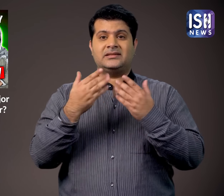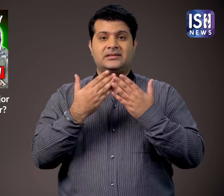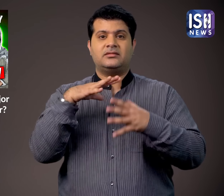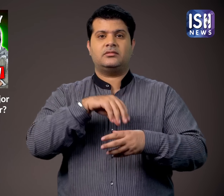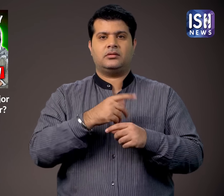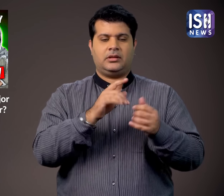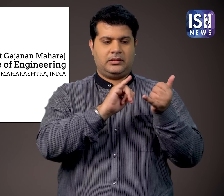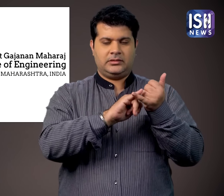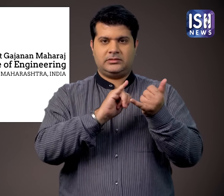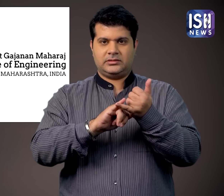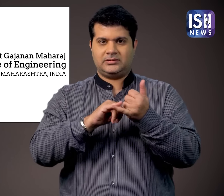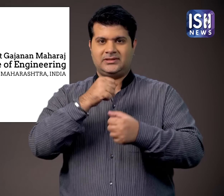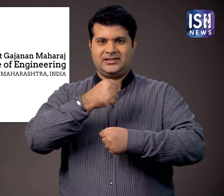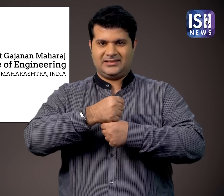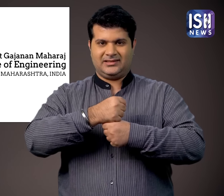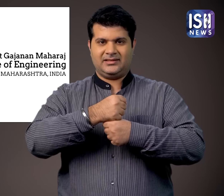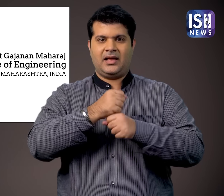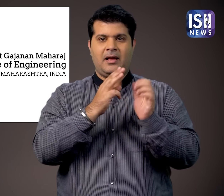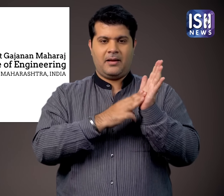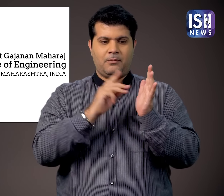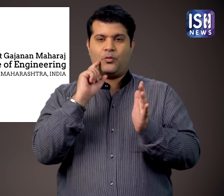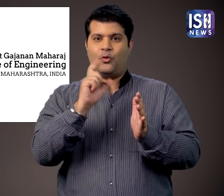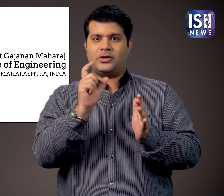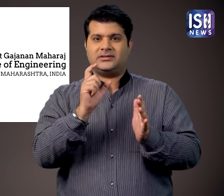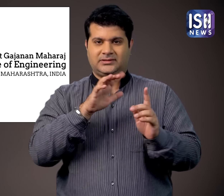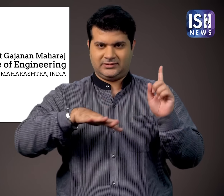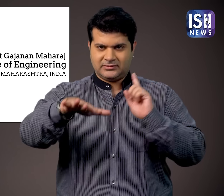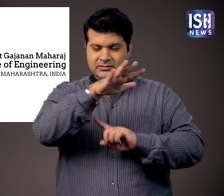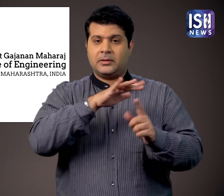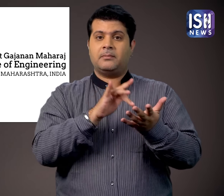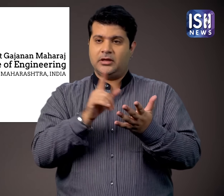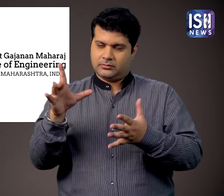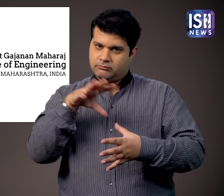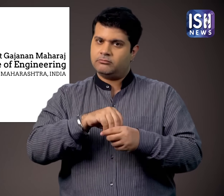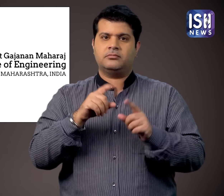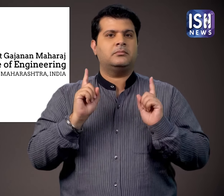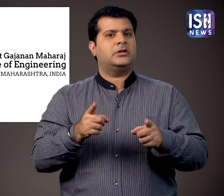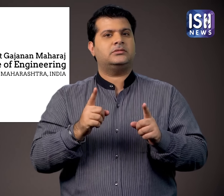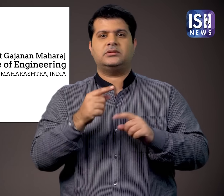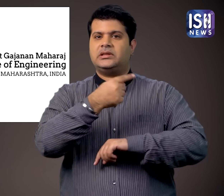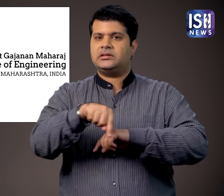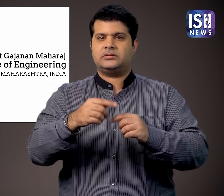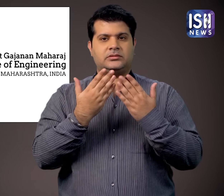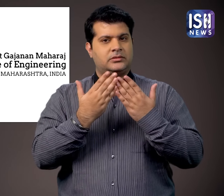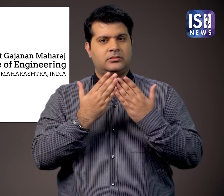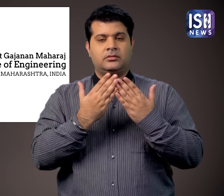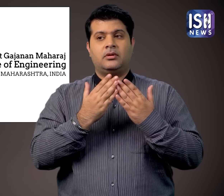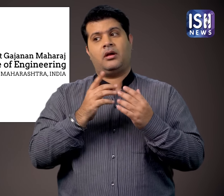So, he joined Shri Sant Gajanan Maharaj College of Engineering.